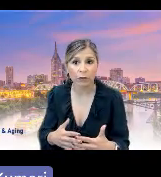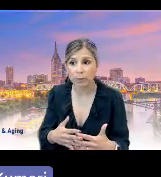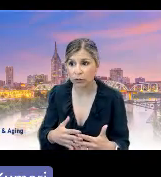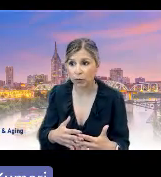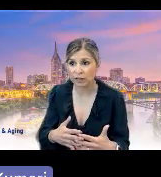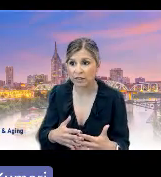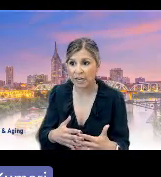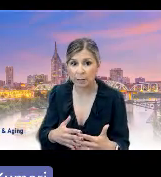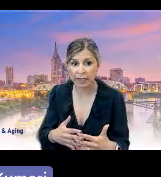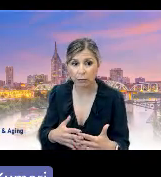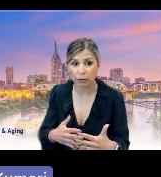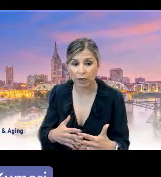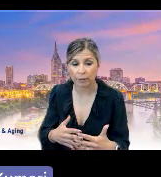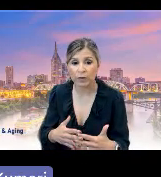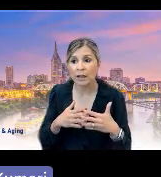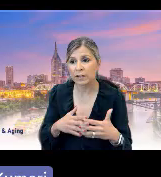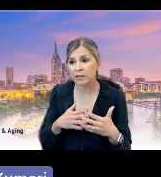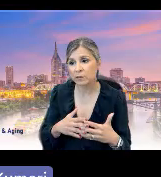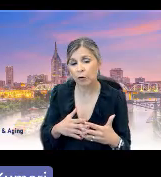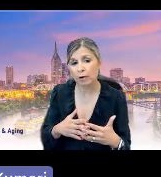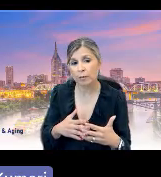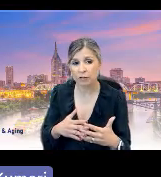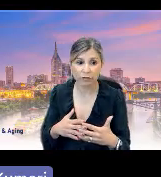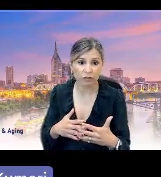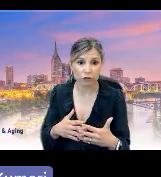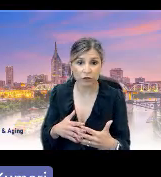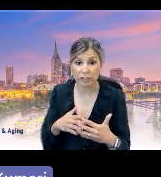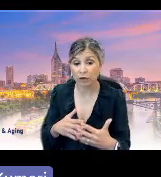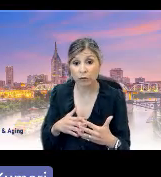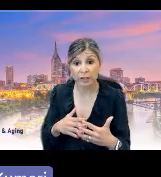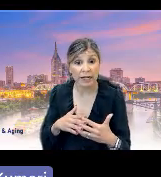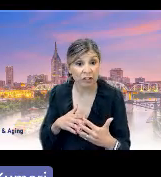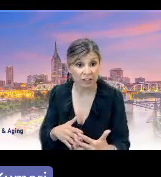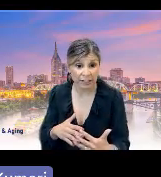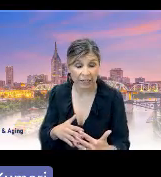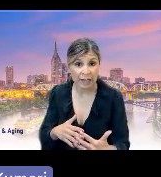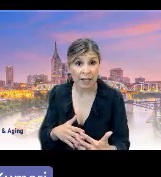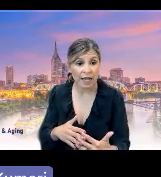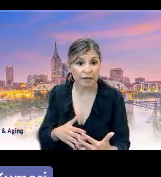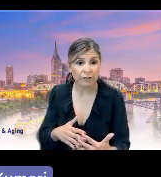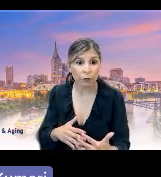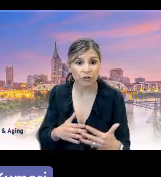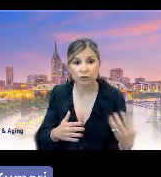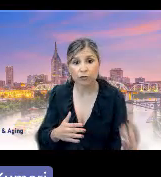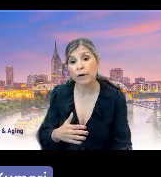familiar with this Katie Beckett program. This is a program that serves children younger than age 18 and is for children